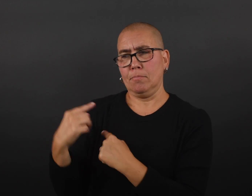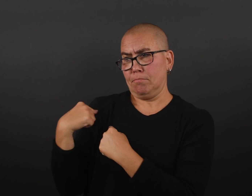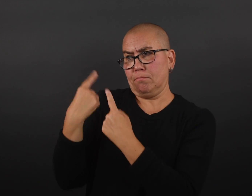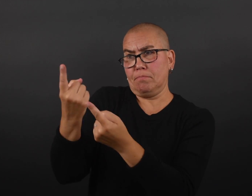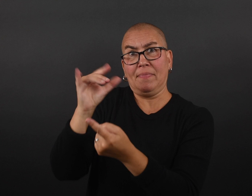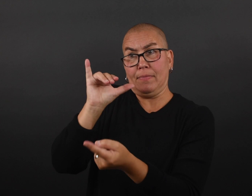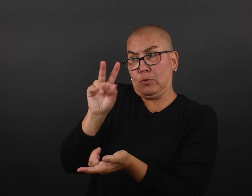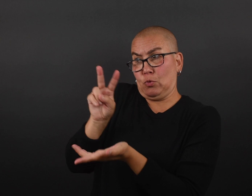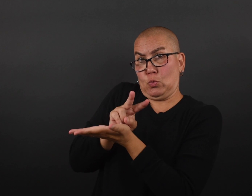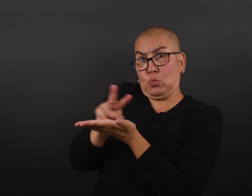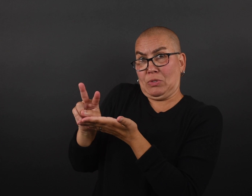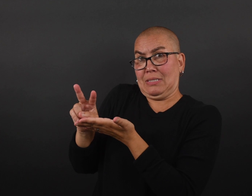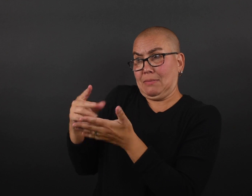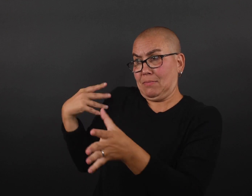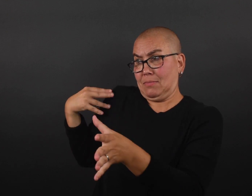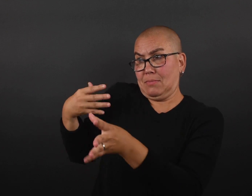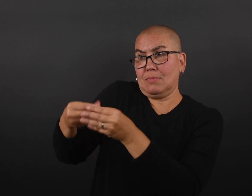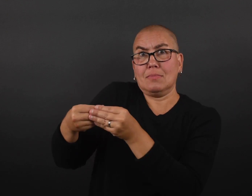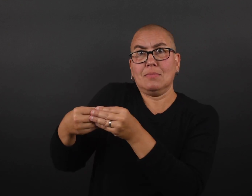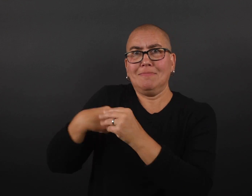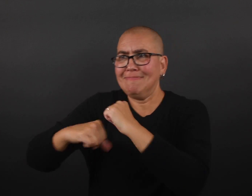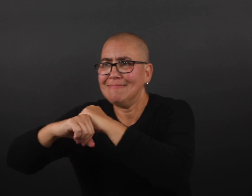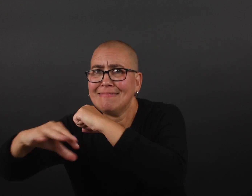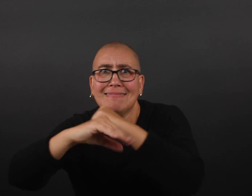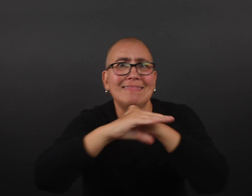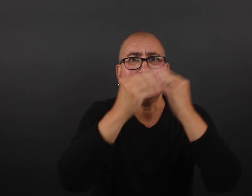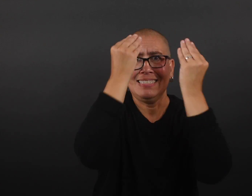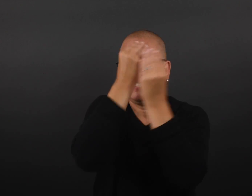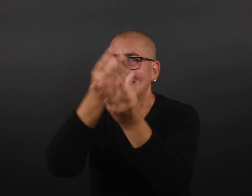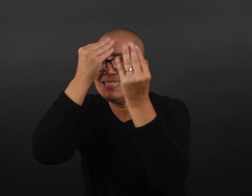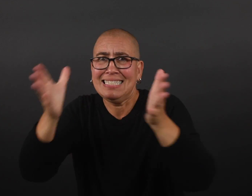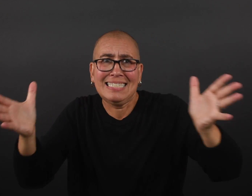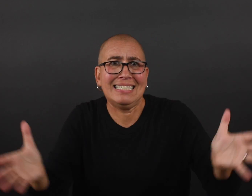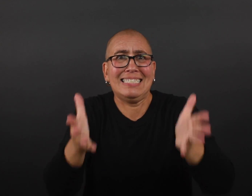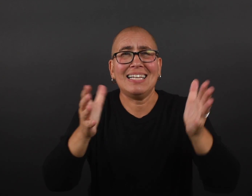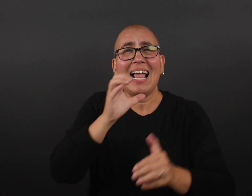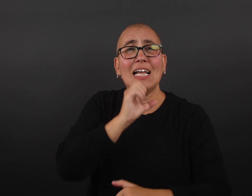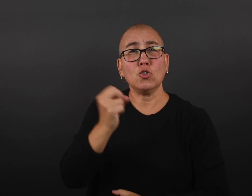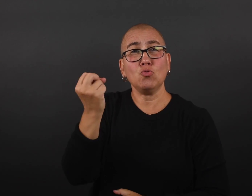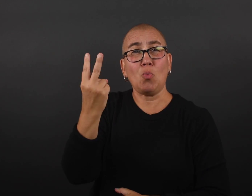Adolescent COVID-19 vaccinations have also increased since the state launched the “Vax